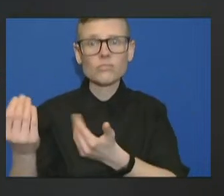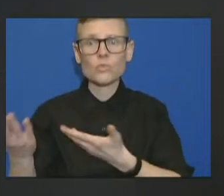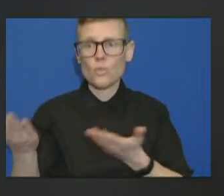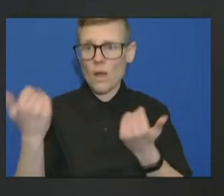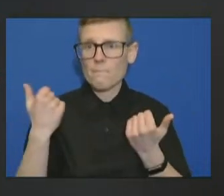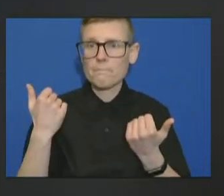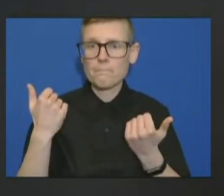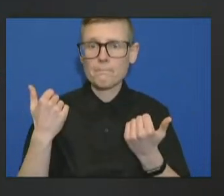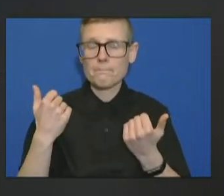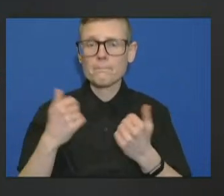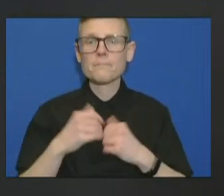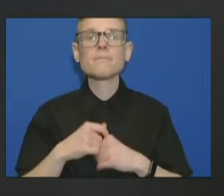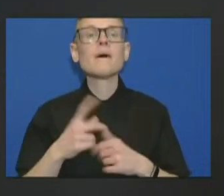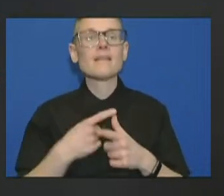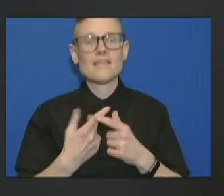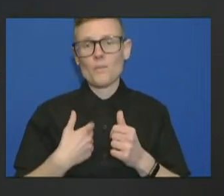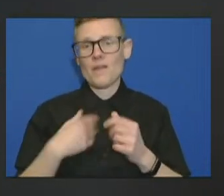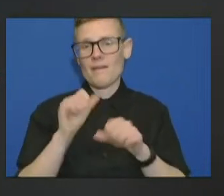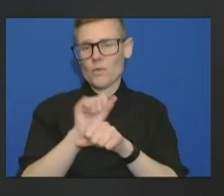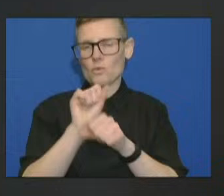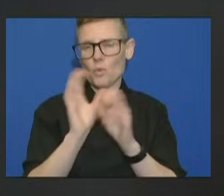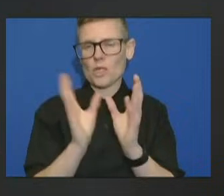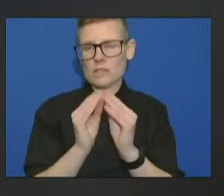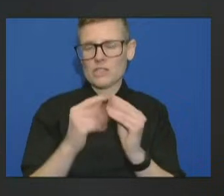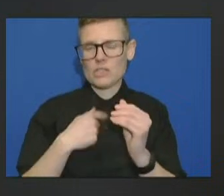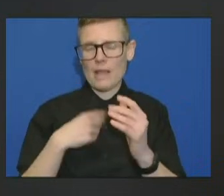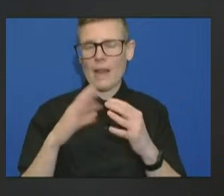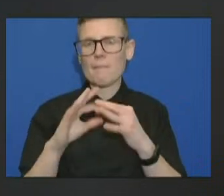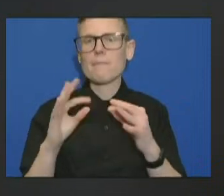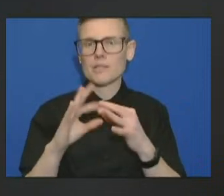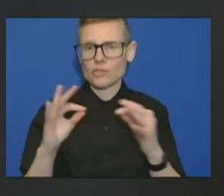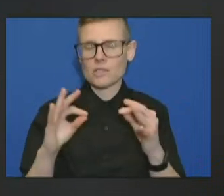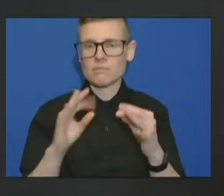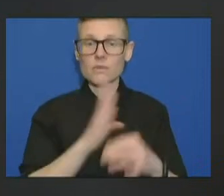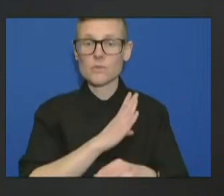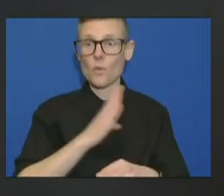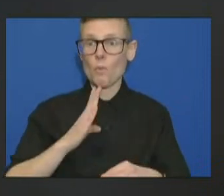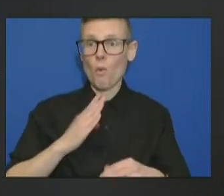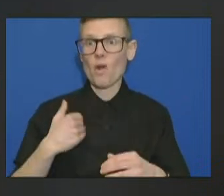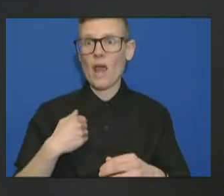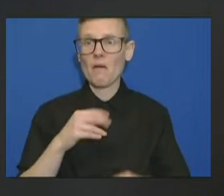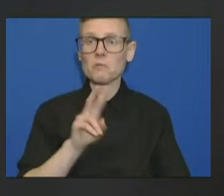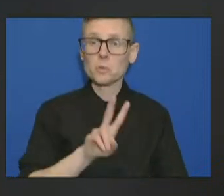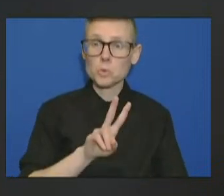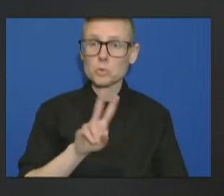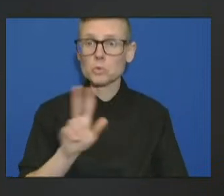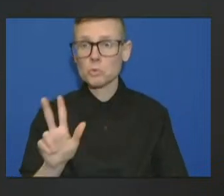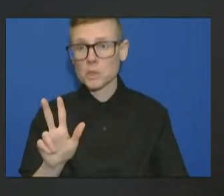in Montgomery County, Montgomery County, is invited to attend. Then we get into those work